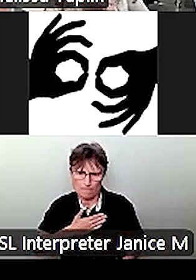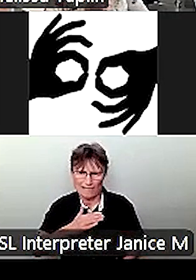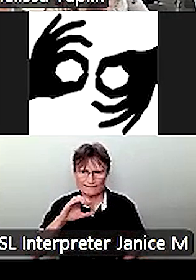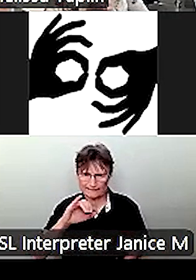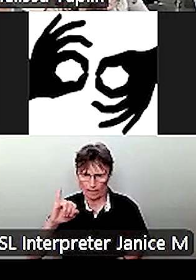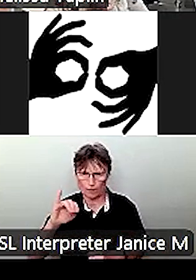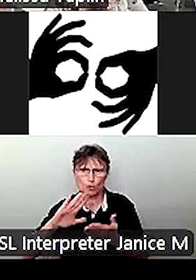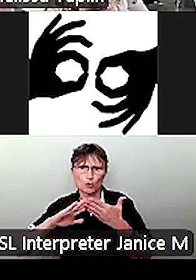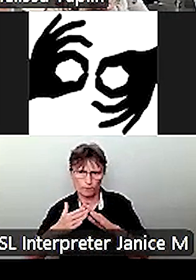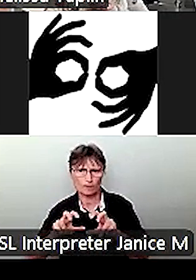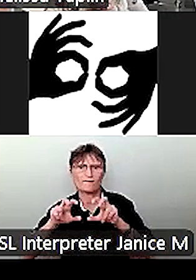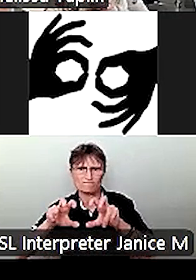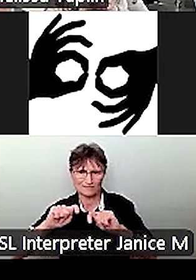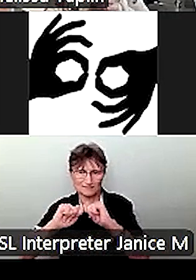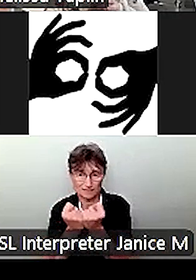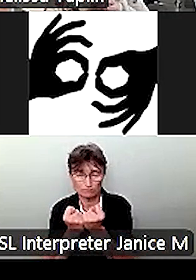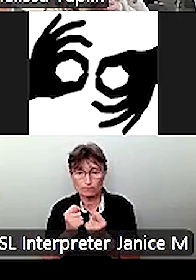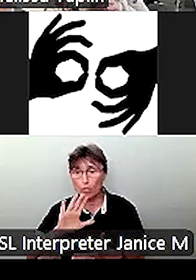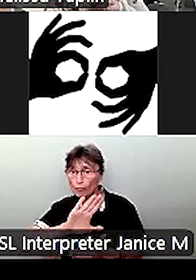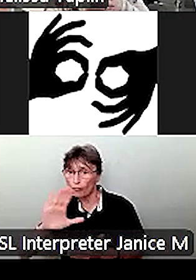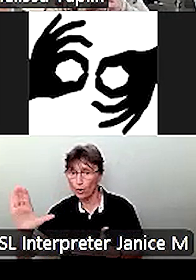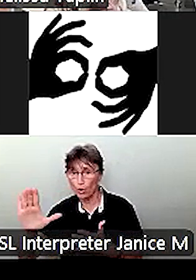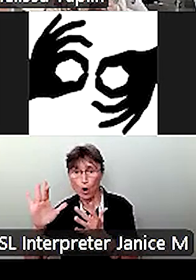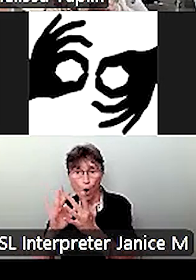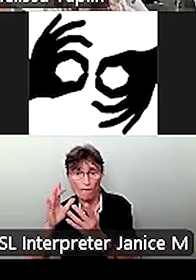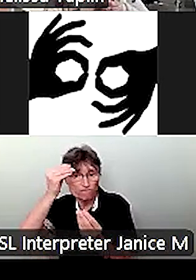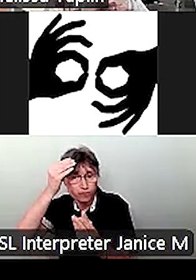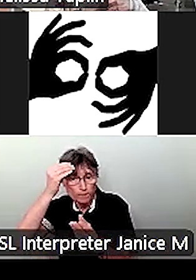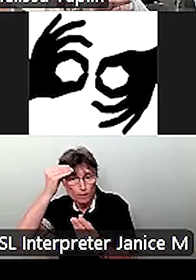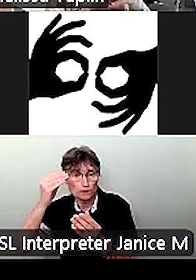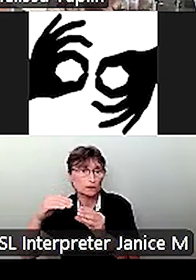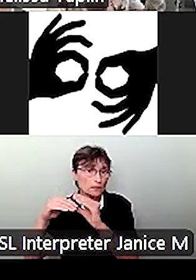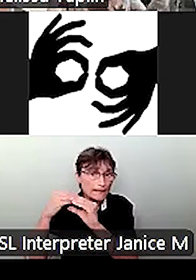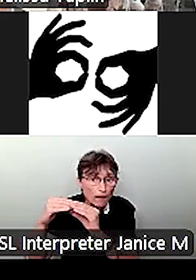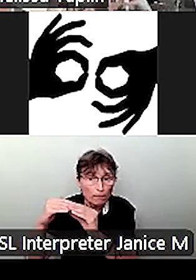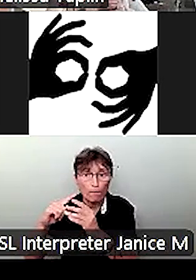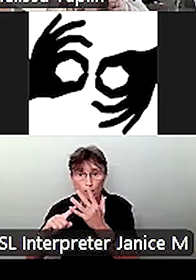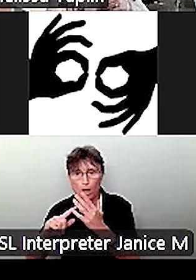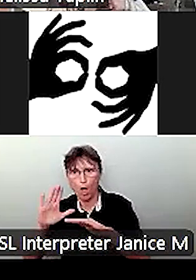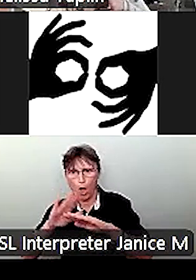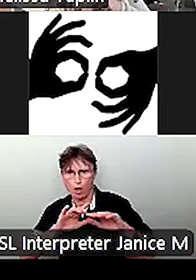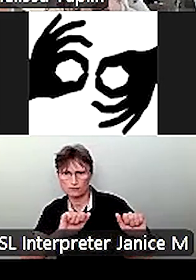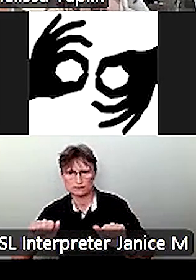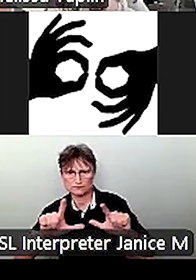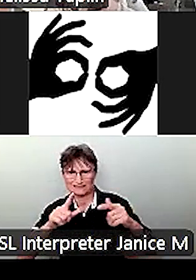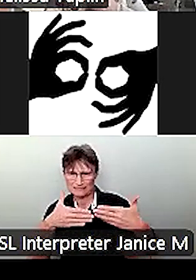information is on the screen here. If you have questions about the program itself, eligibility or